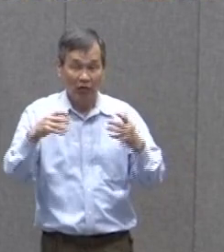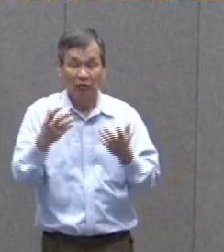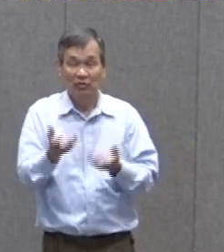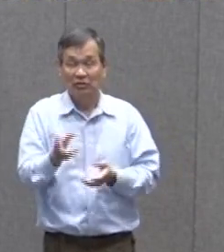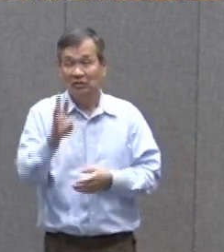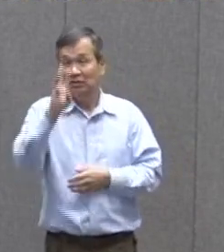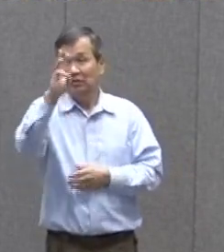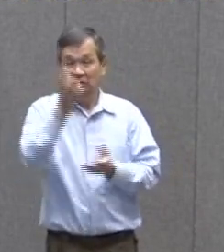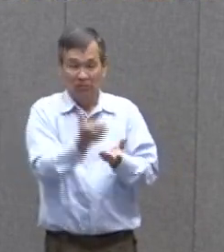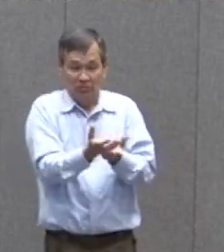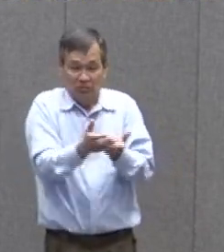Have you ever counted them?